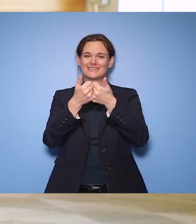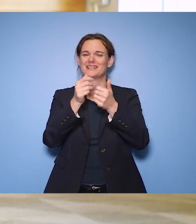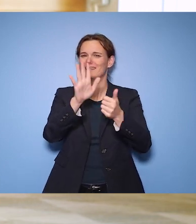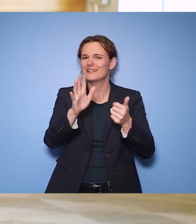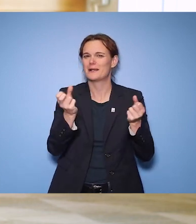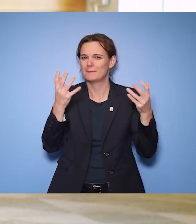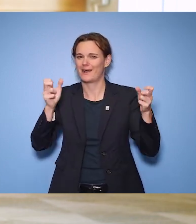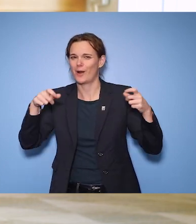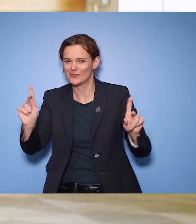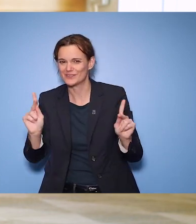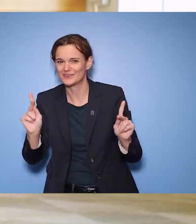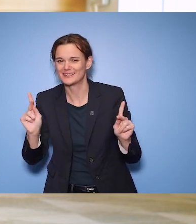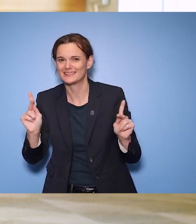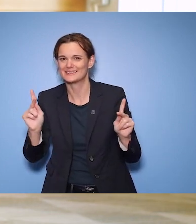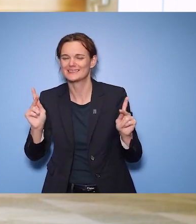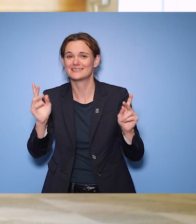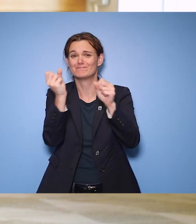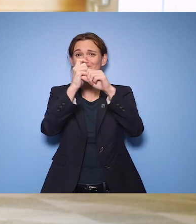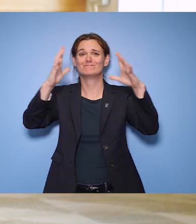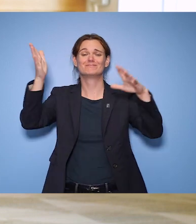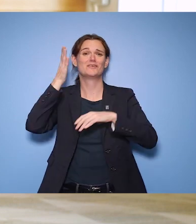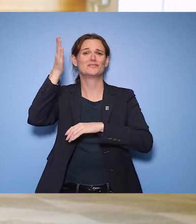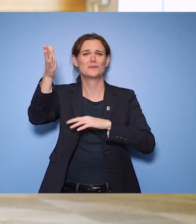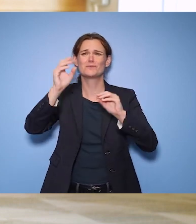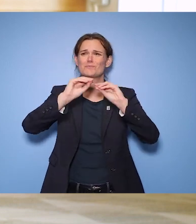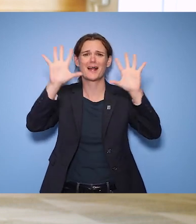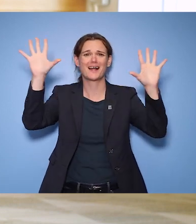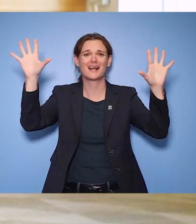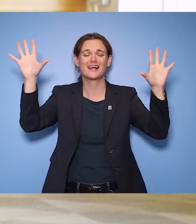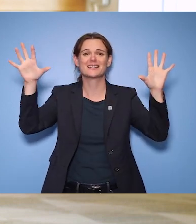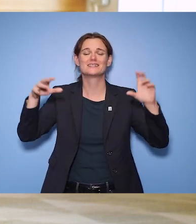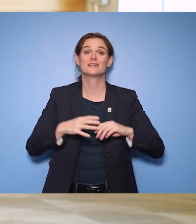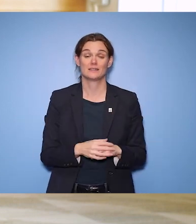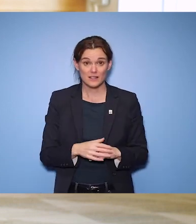embrace on behalf of a brighter future for Nova Scotia. The fourth industrial revolution